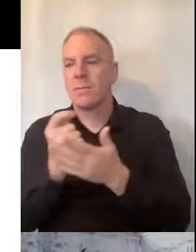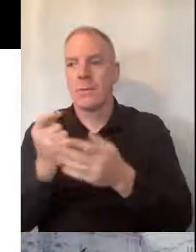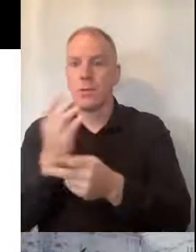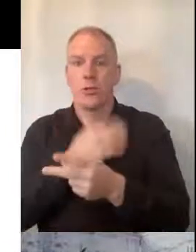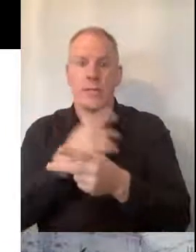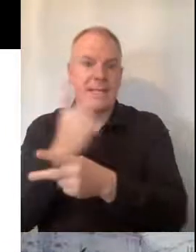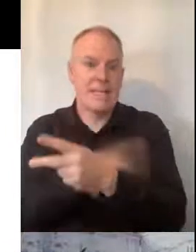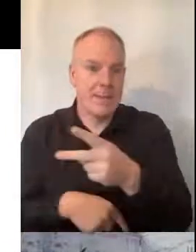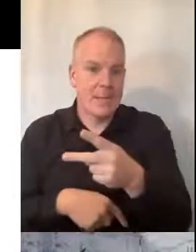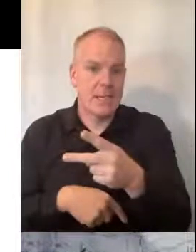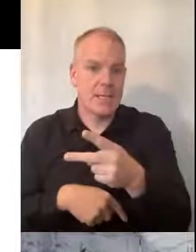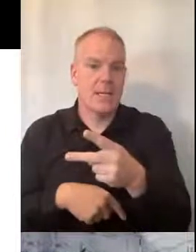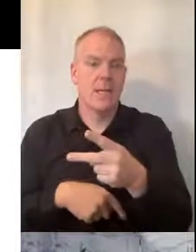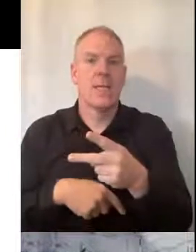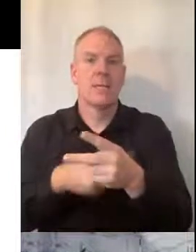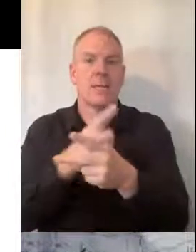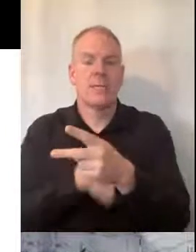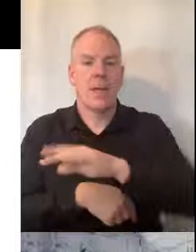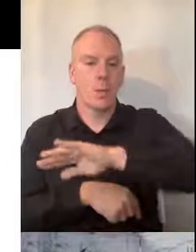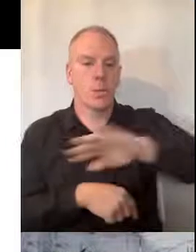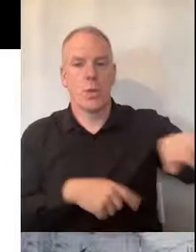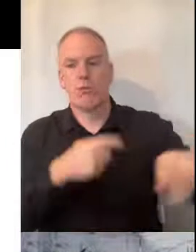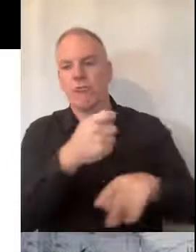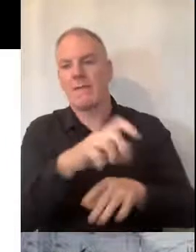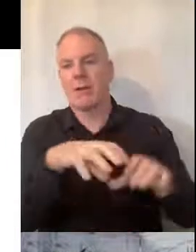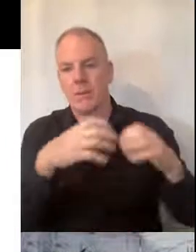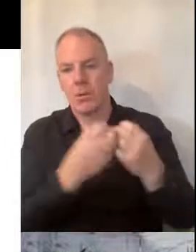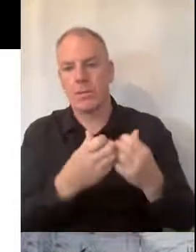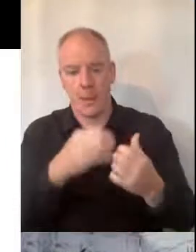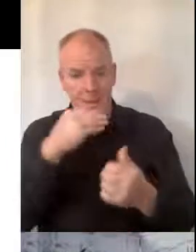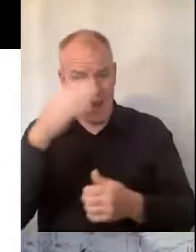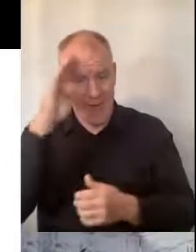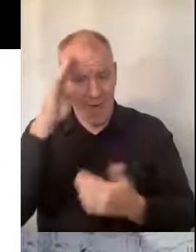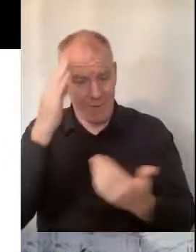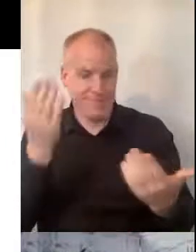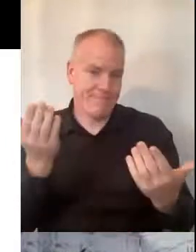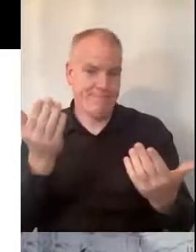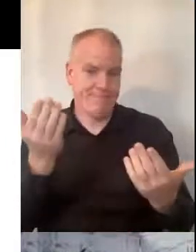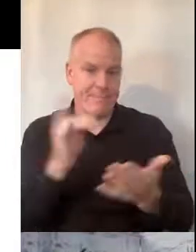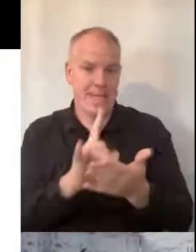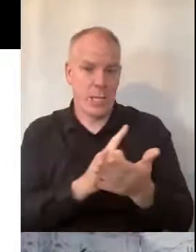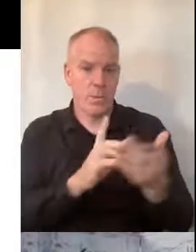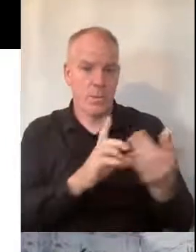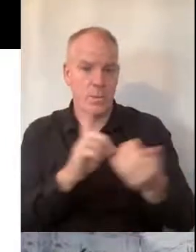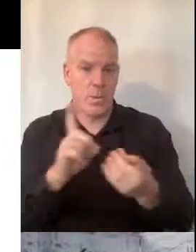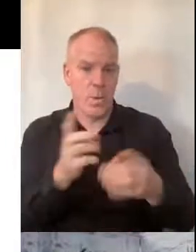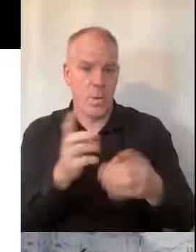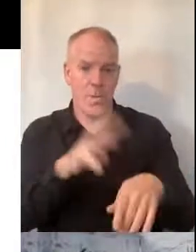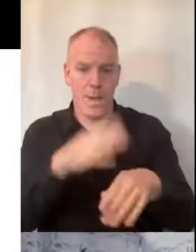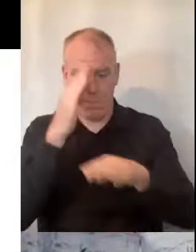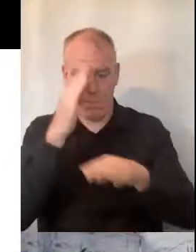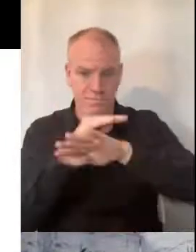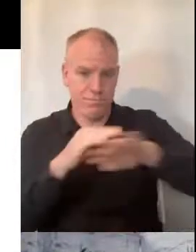and you might exclude the traveling community, which in Ireland were you know historically well known for for that group.